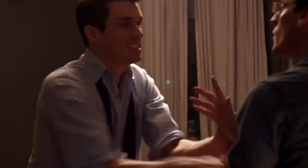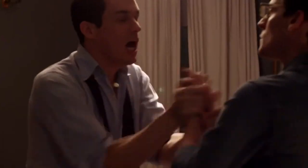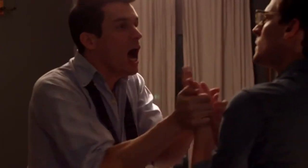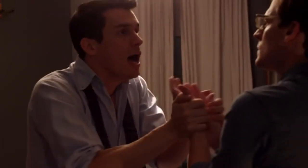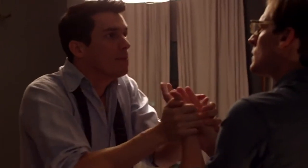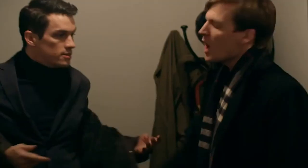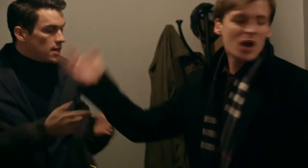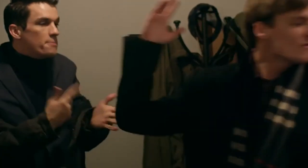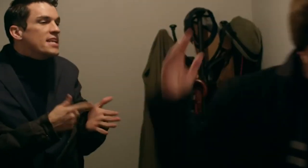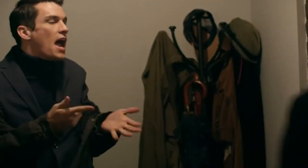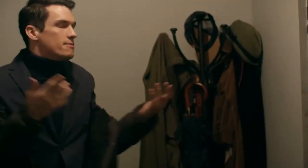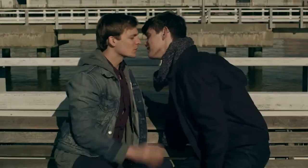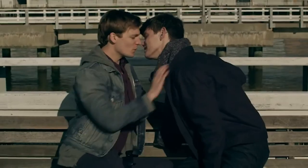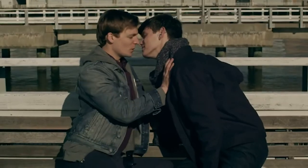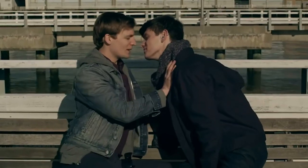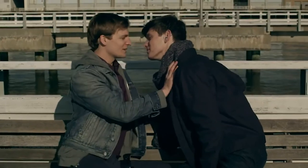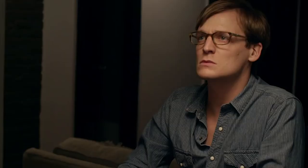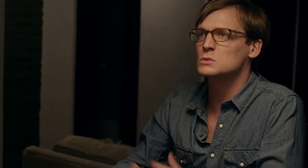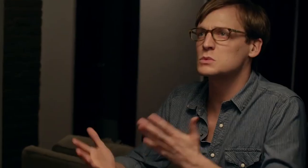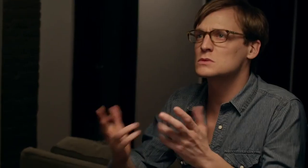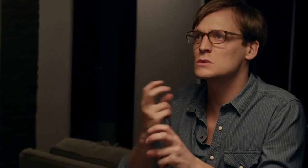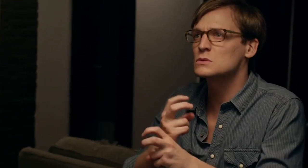How do we create art